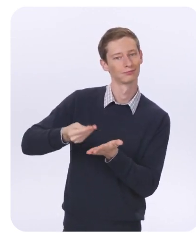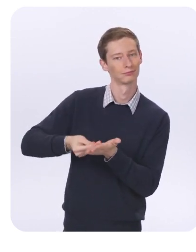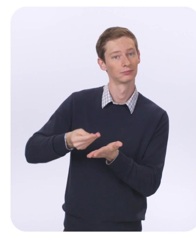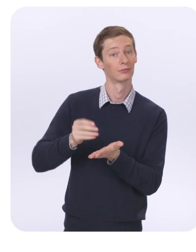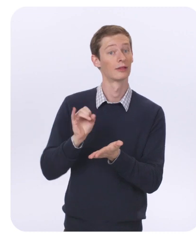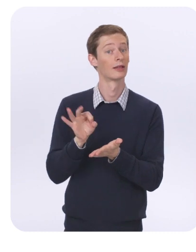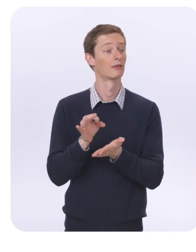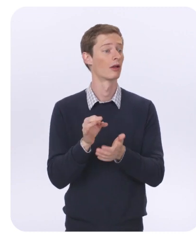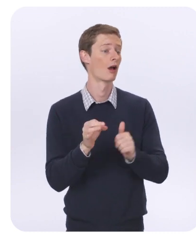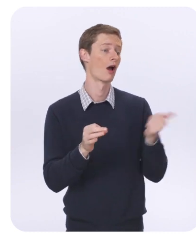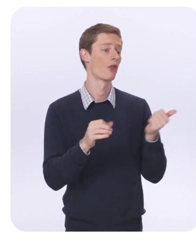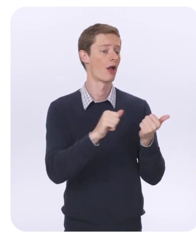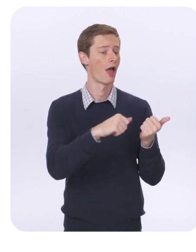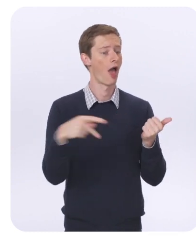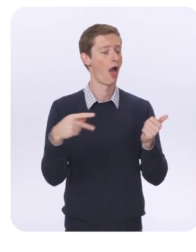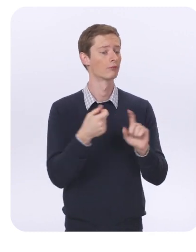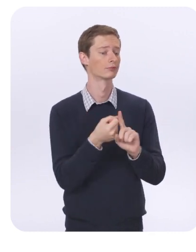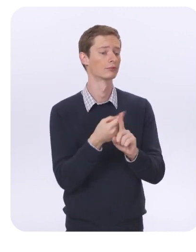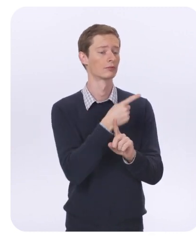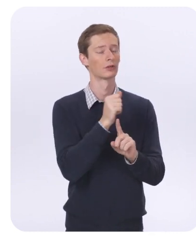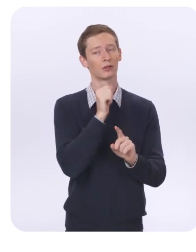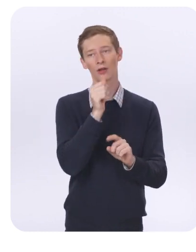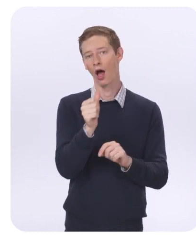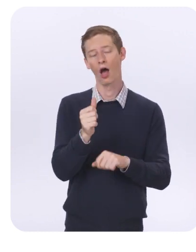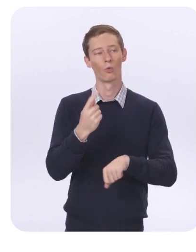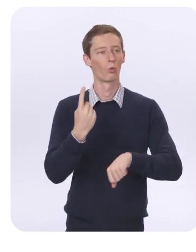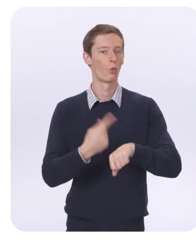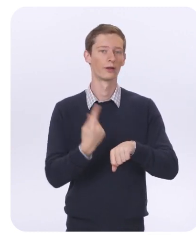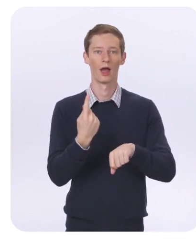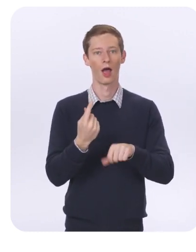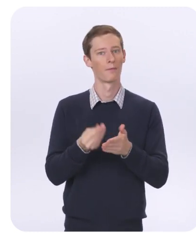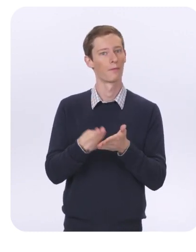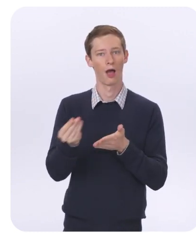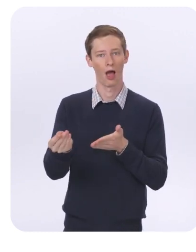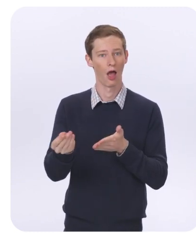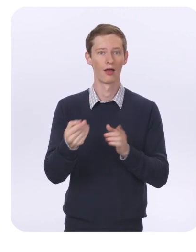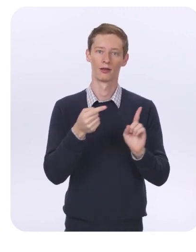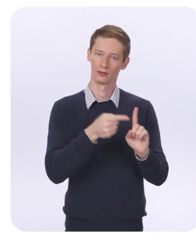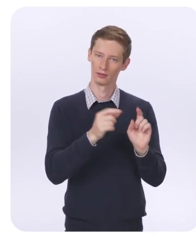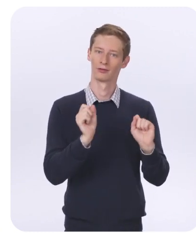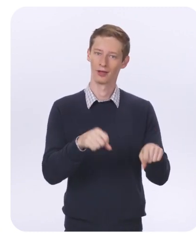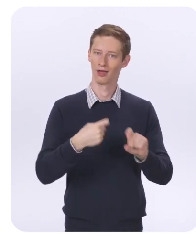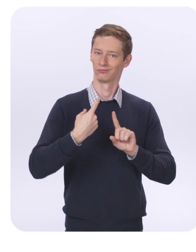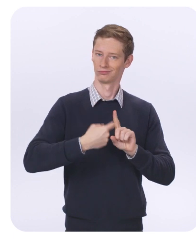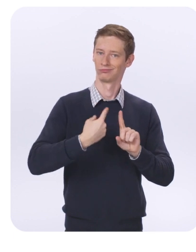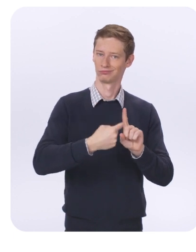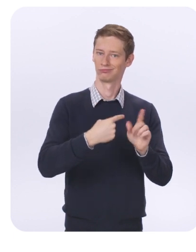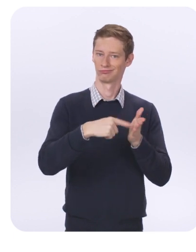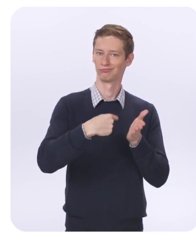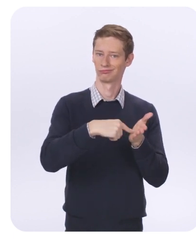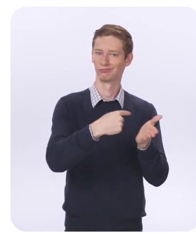Improvements since last Connect have empowered developers with self-serve tools to facilitate user acquisition such as introductory pricing,